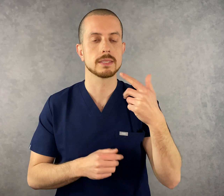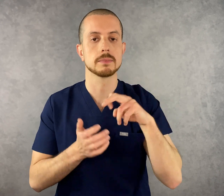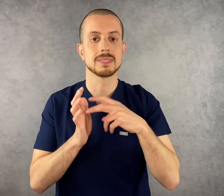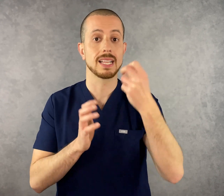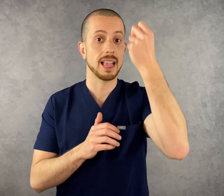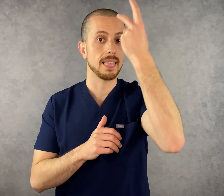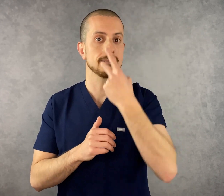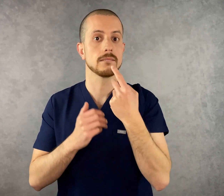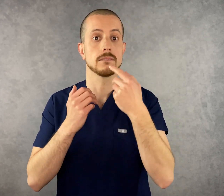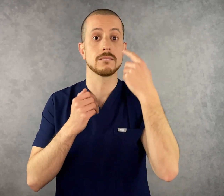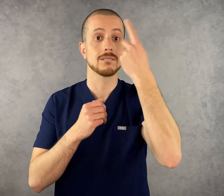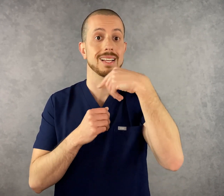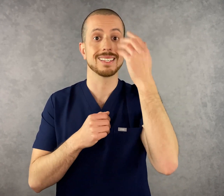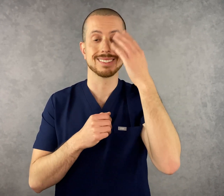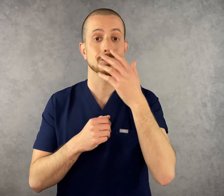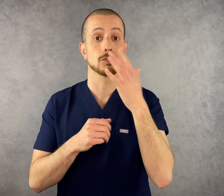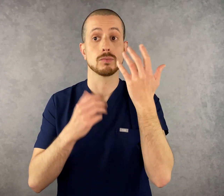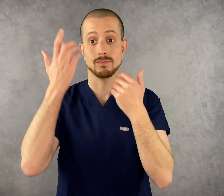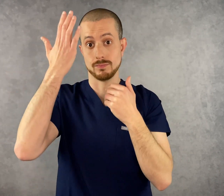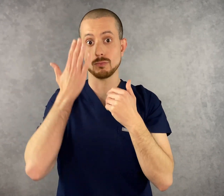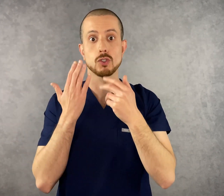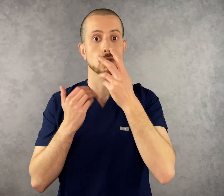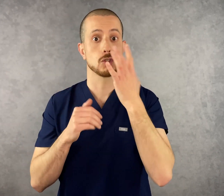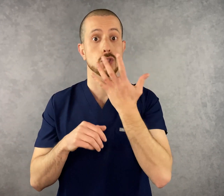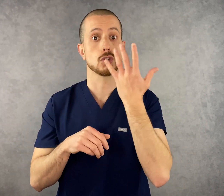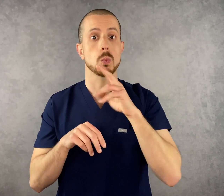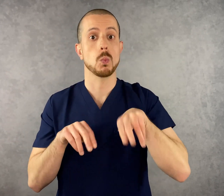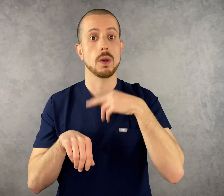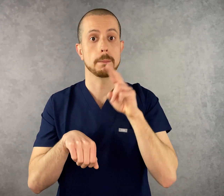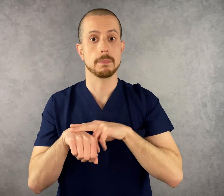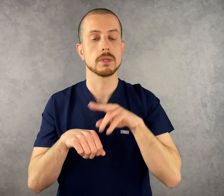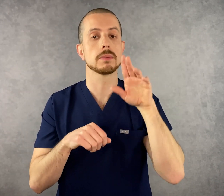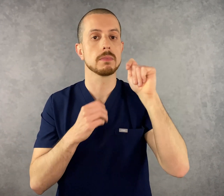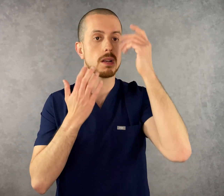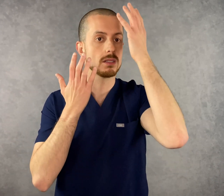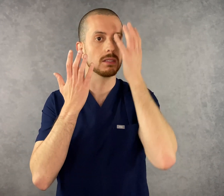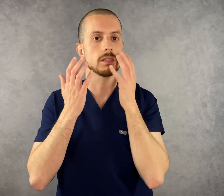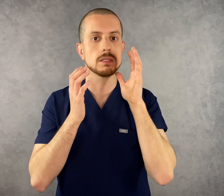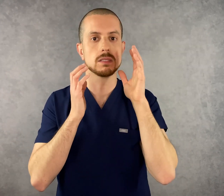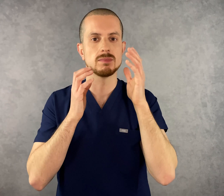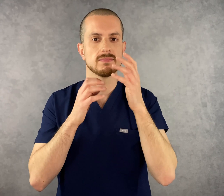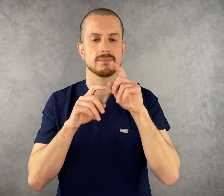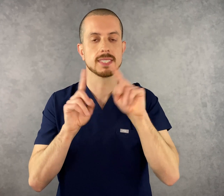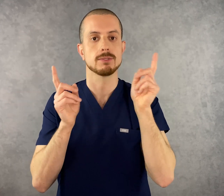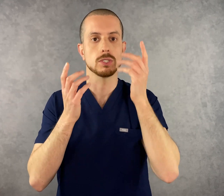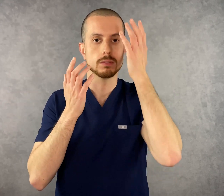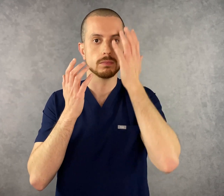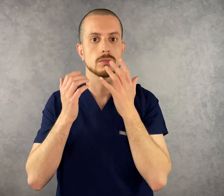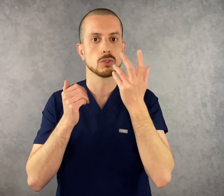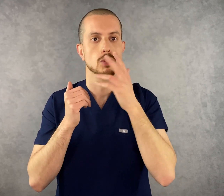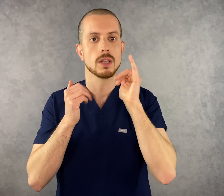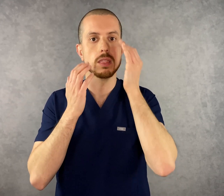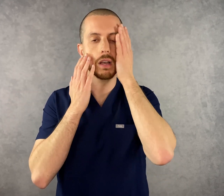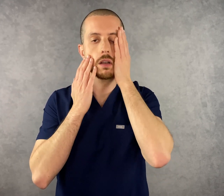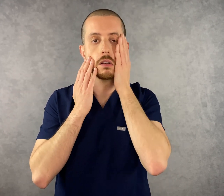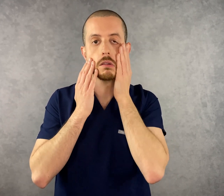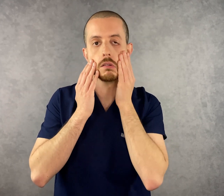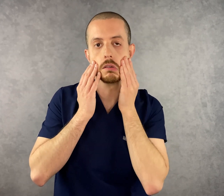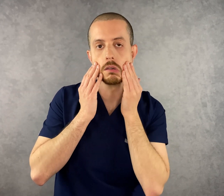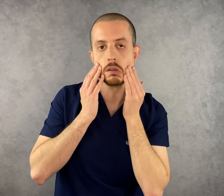This will be seen in one half of the face -- one side of the face will appear normal but the other side will be different. You'll see that face drooping.